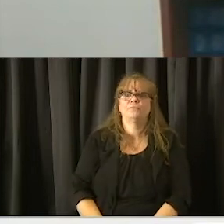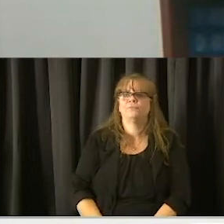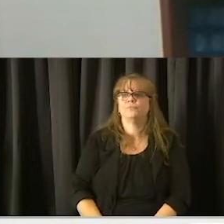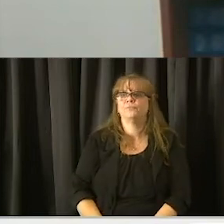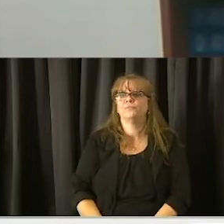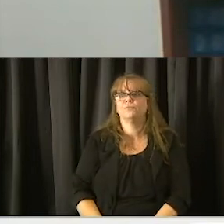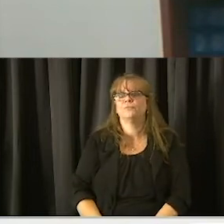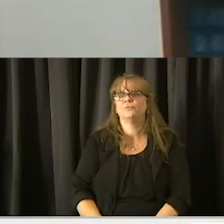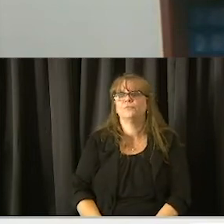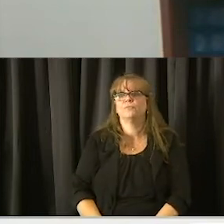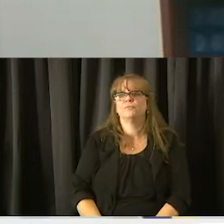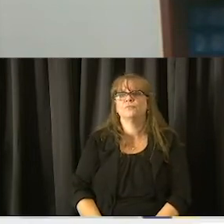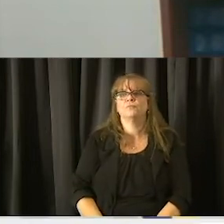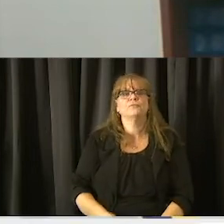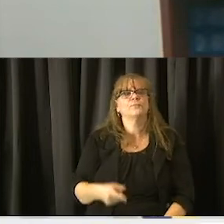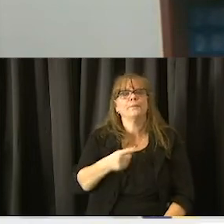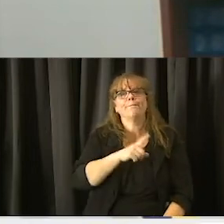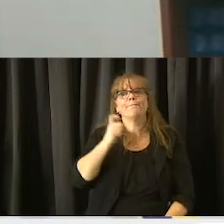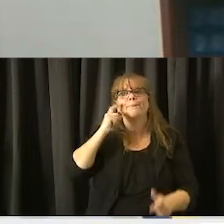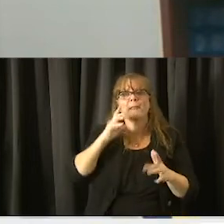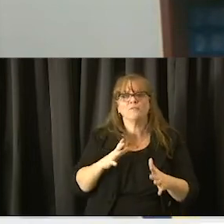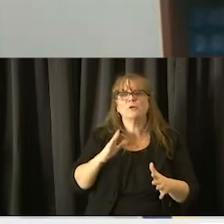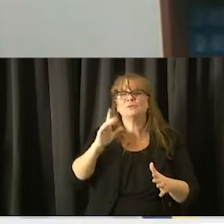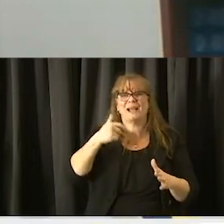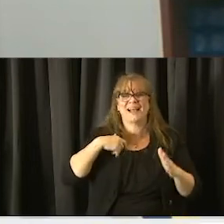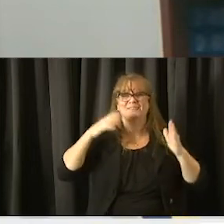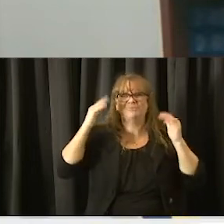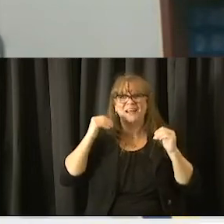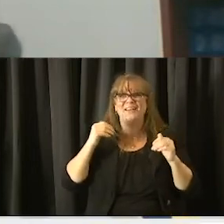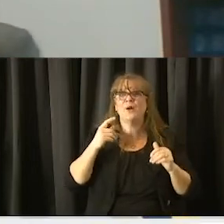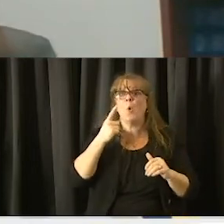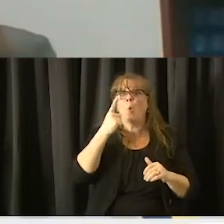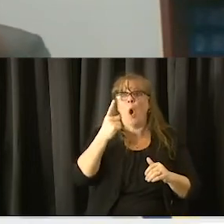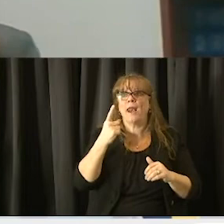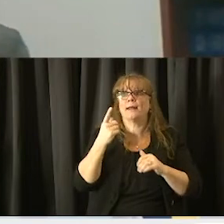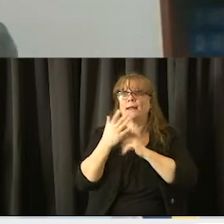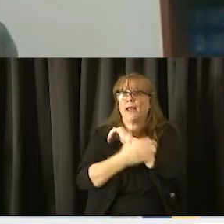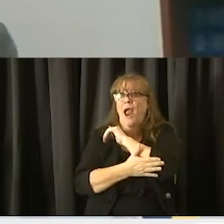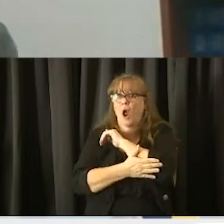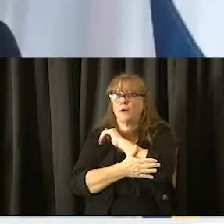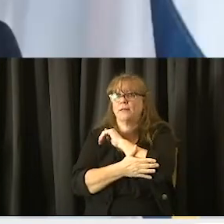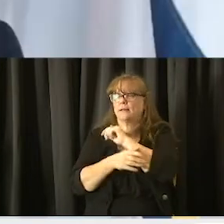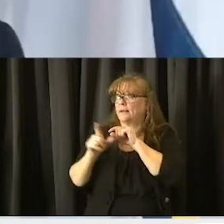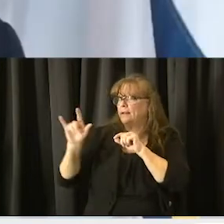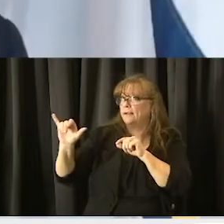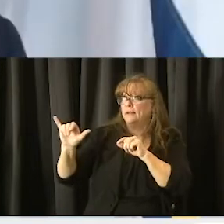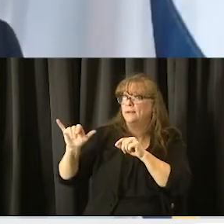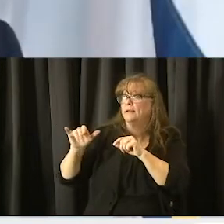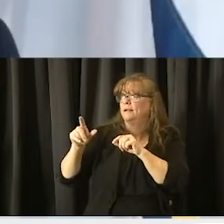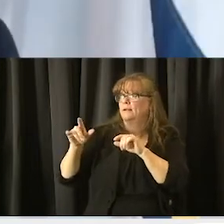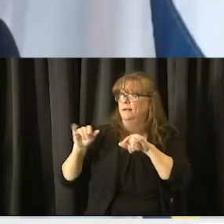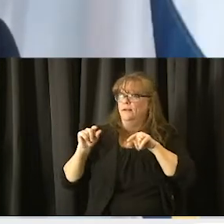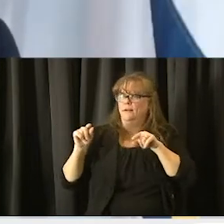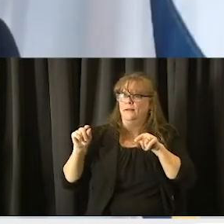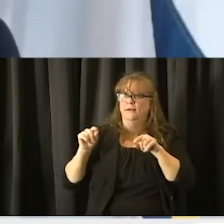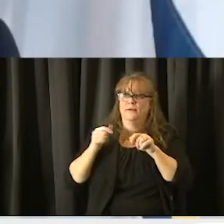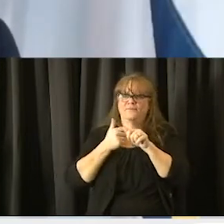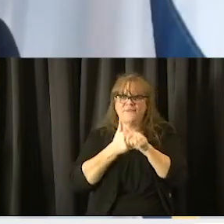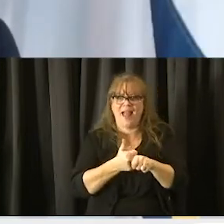national surveillance at the sequence level for covet 19. on the second we expect counties will